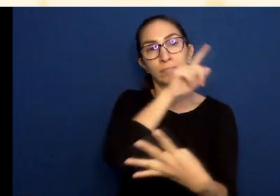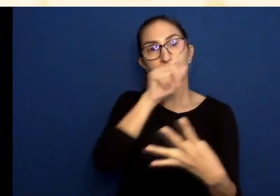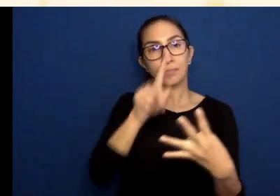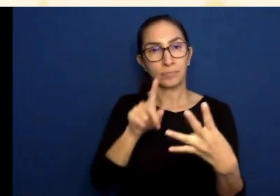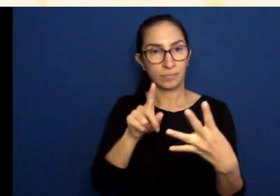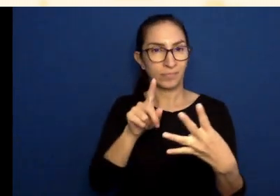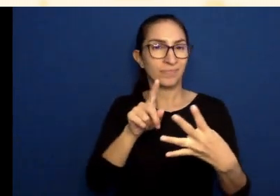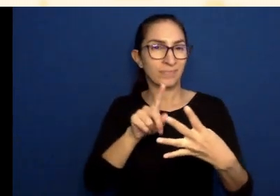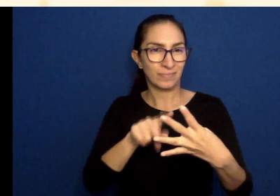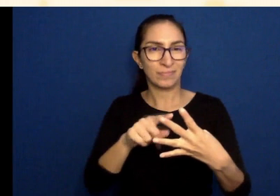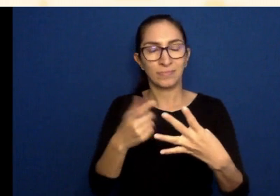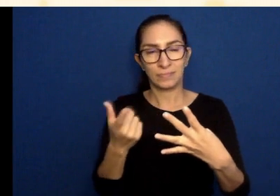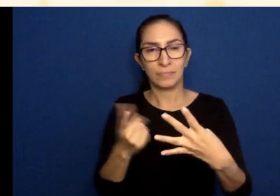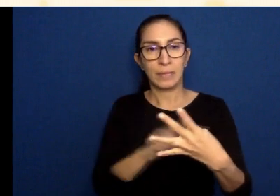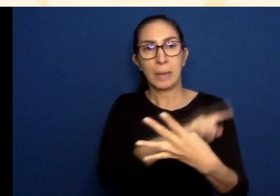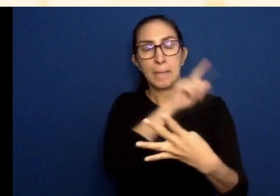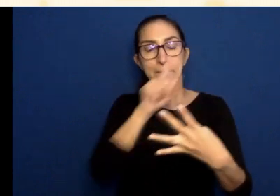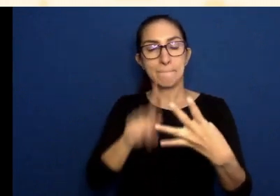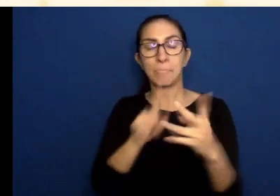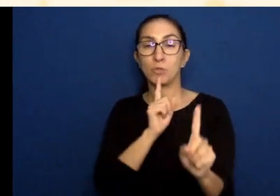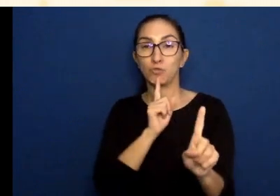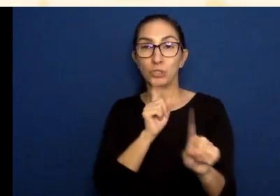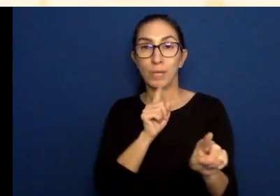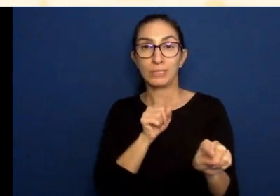So testing on the devices, so mobile and tablet devices.